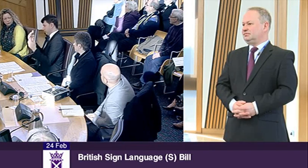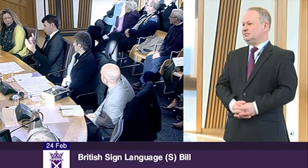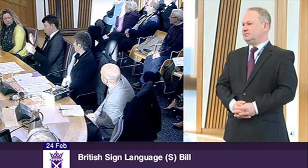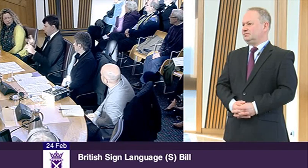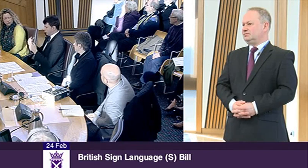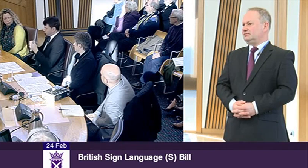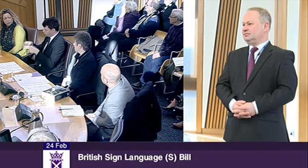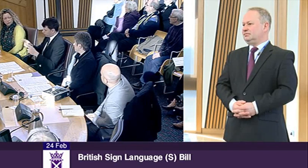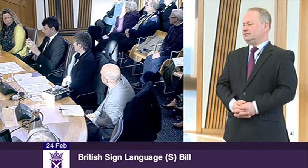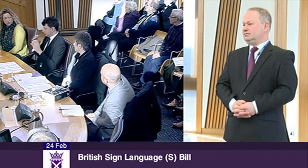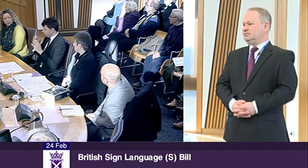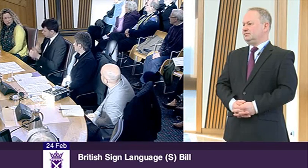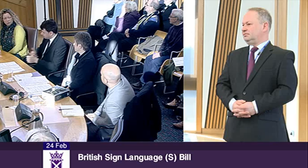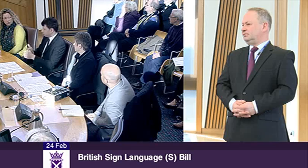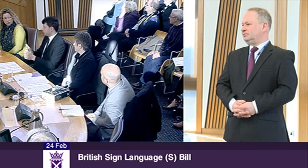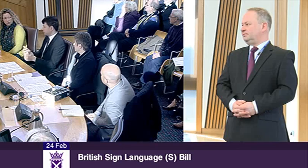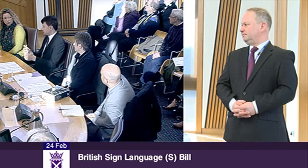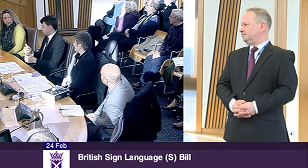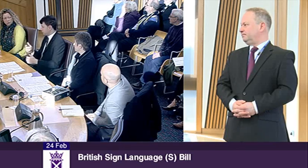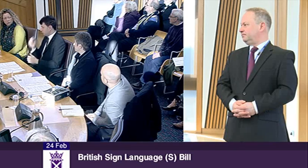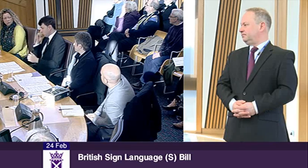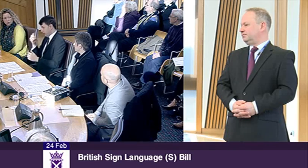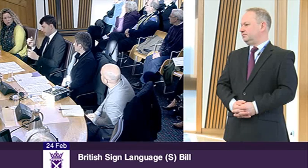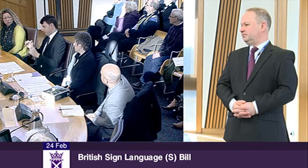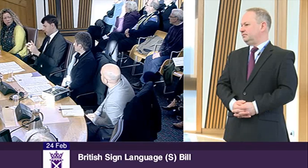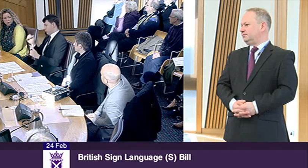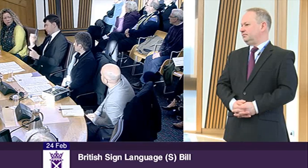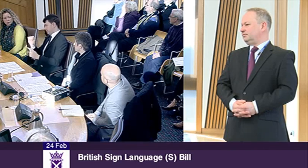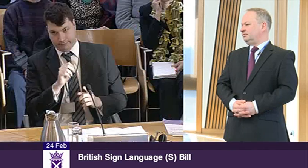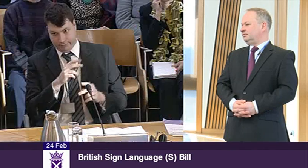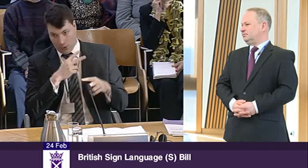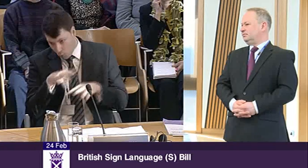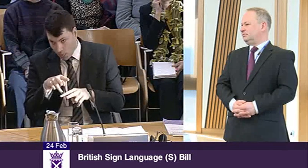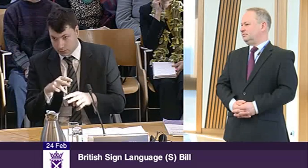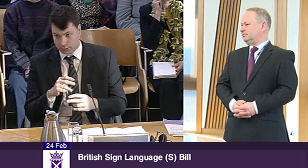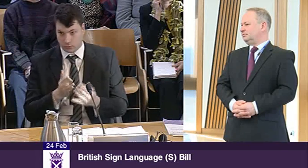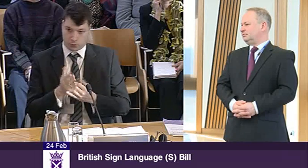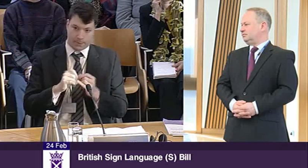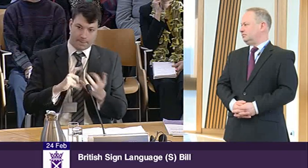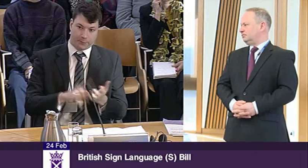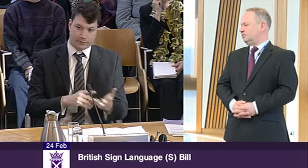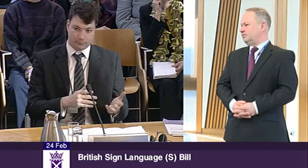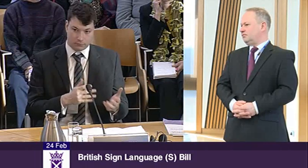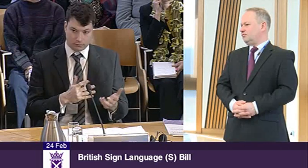Alan Drew: The BSL bill will make BSL needs more visible. I feel that they are not visible